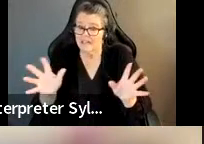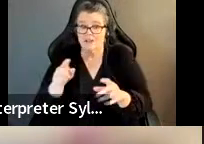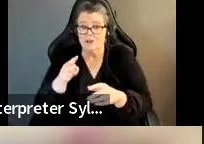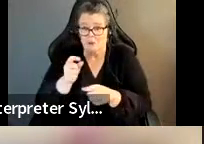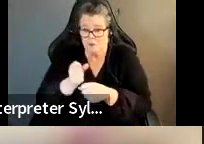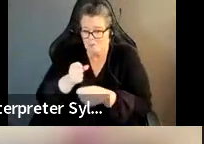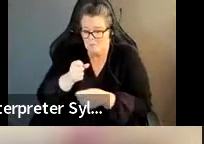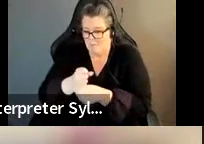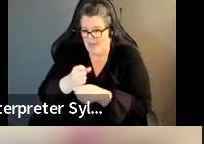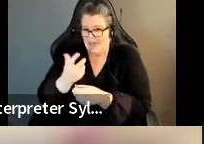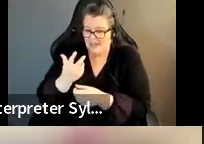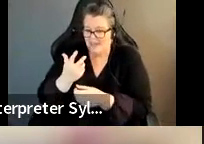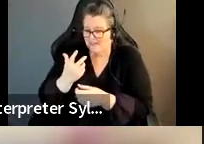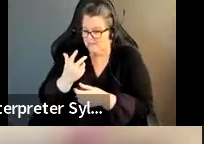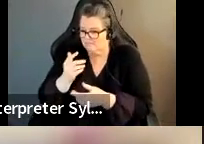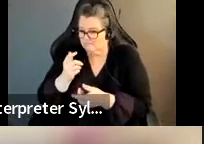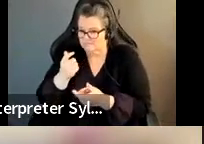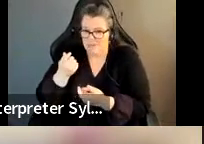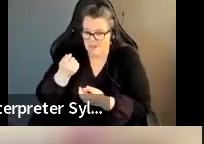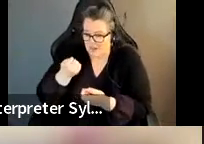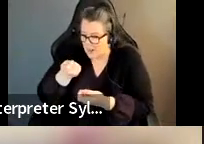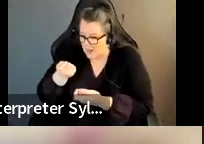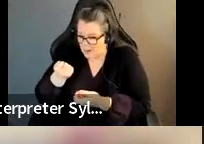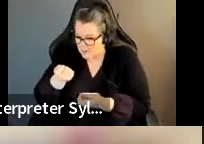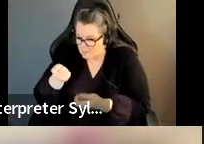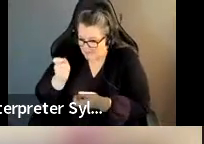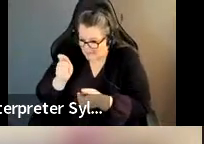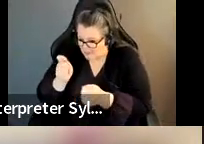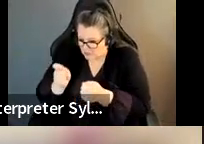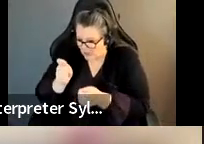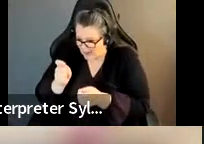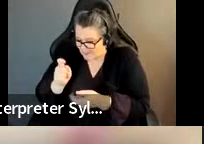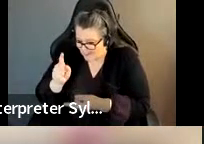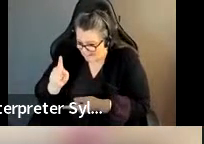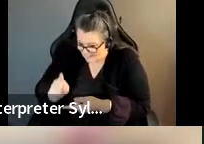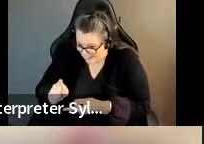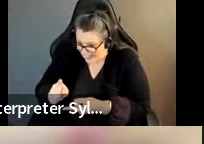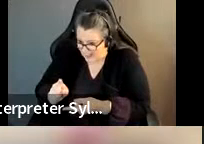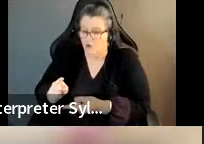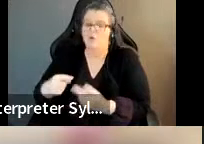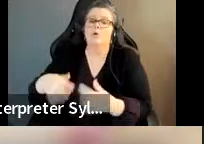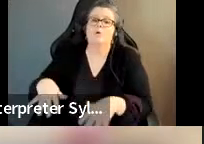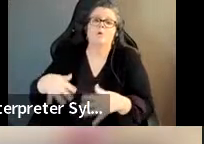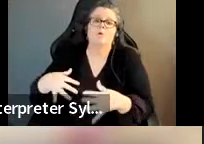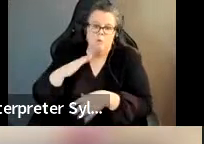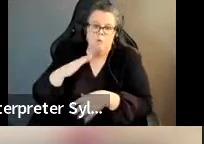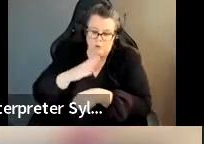talking about inches and things, middle adjustments there have magnified effects at the opposite